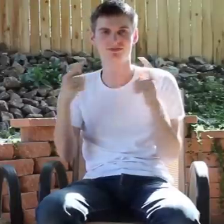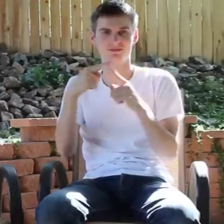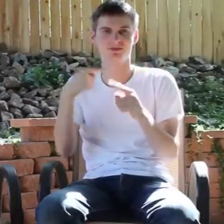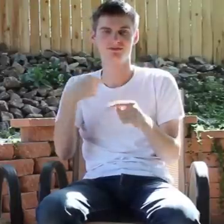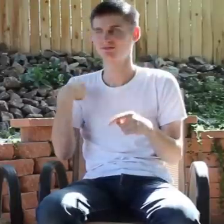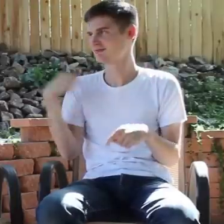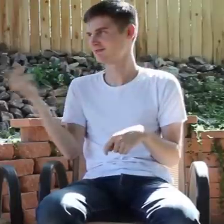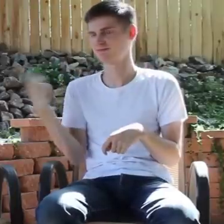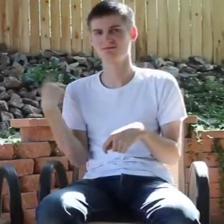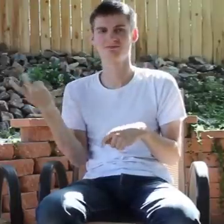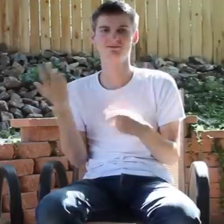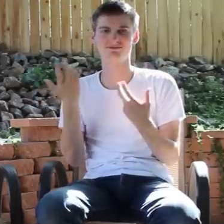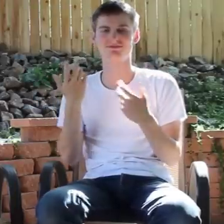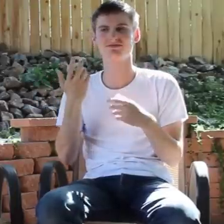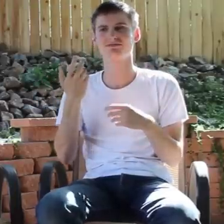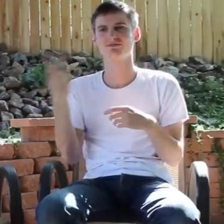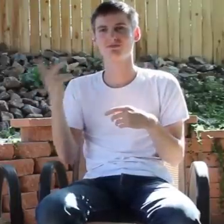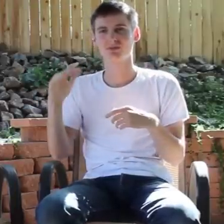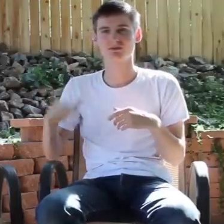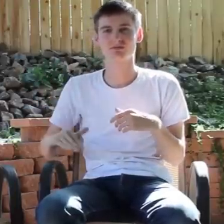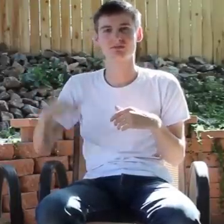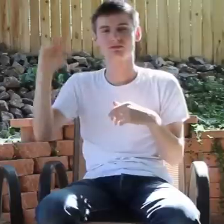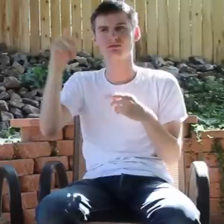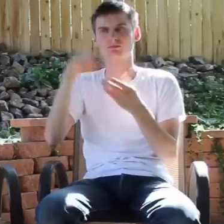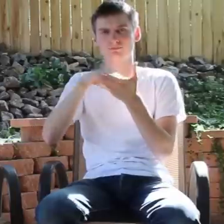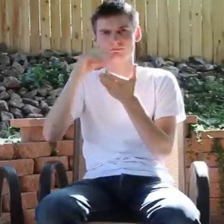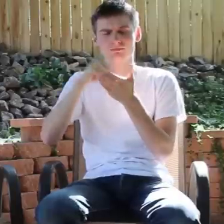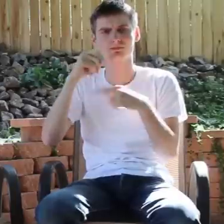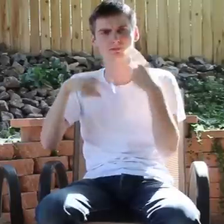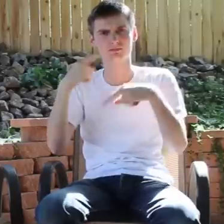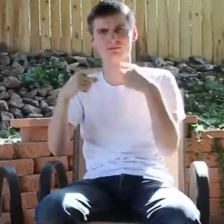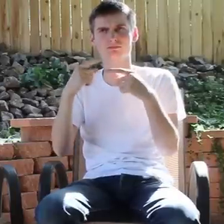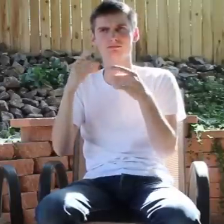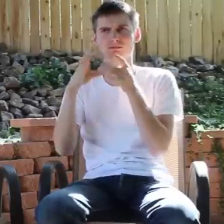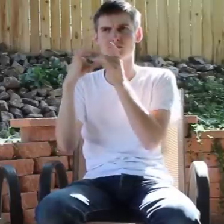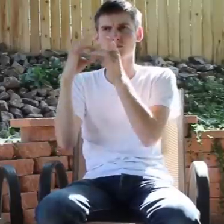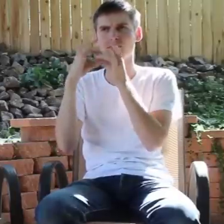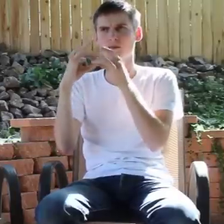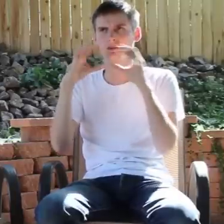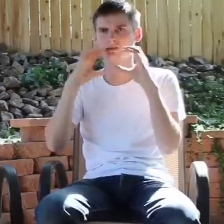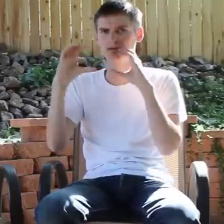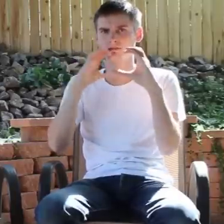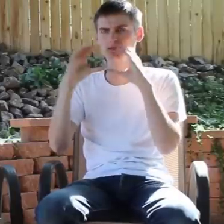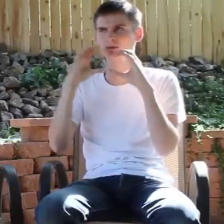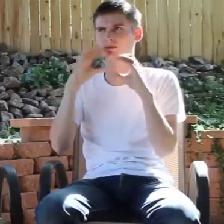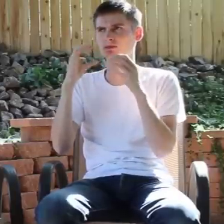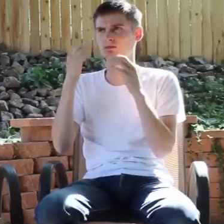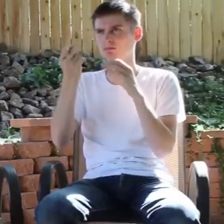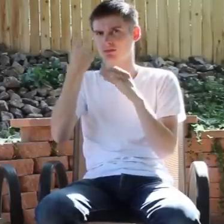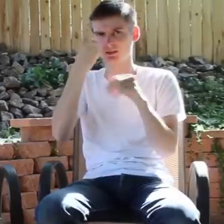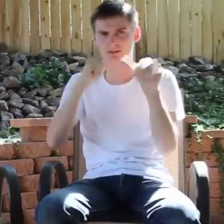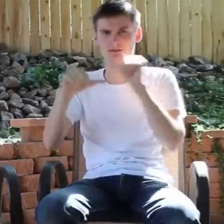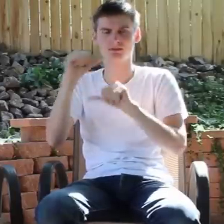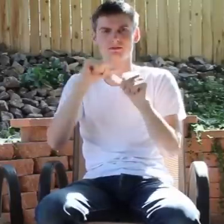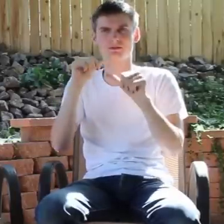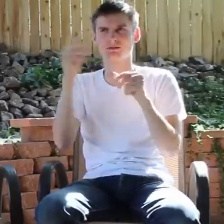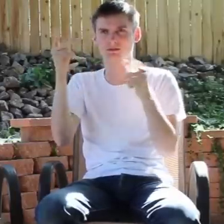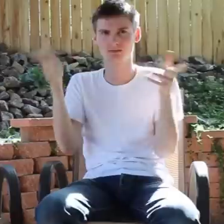done a lot of positive things for us. We grew up learning Sign so that allowed us to develop